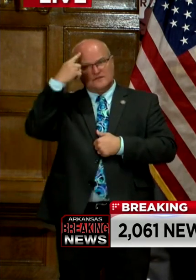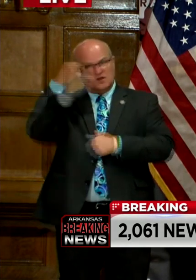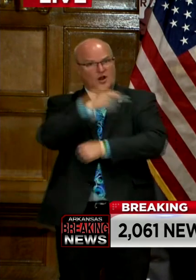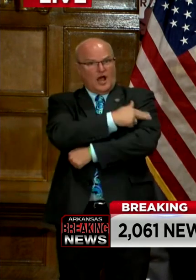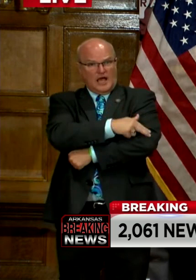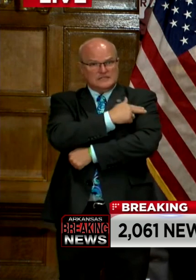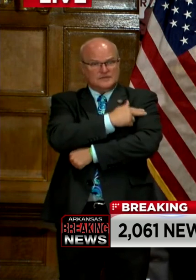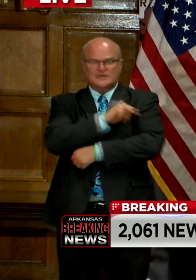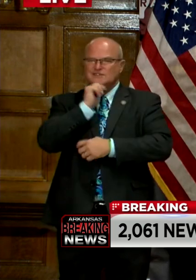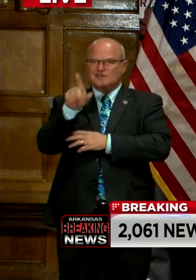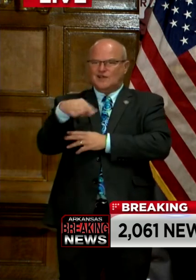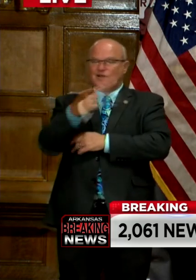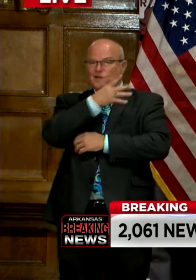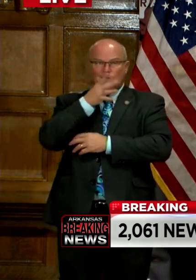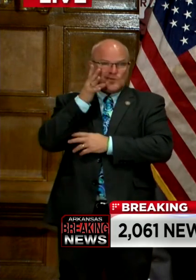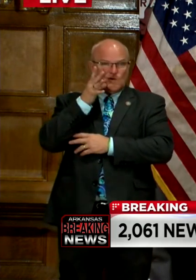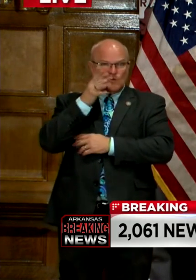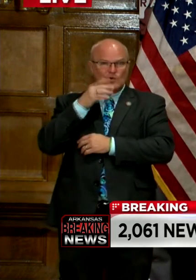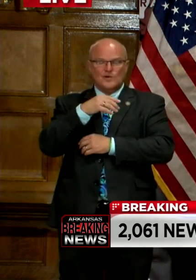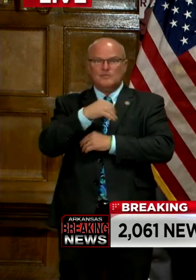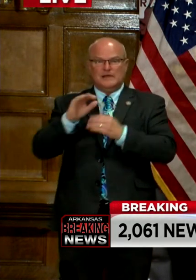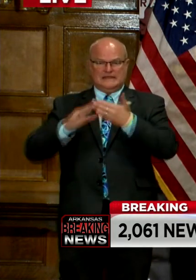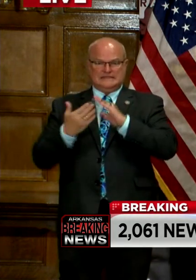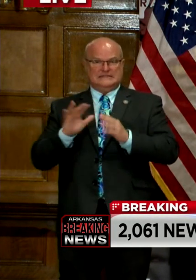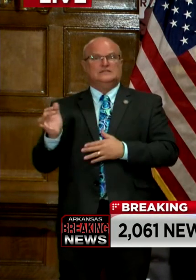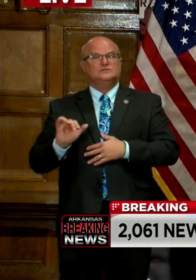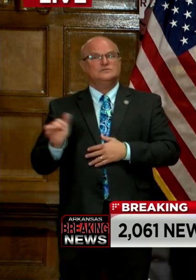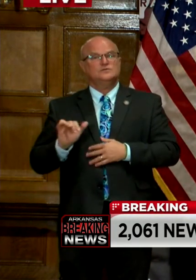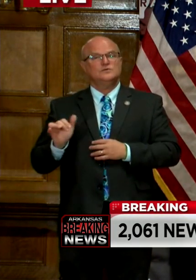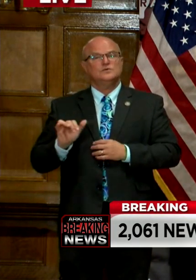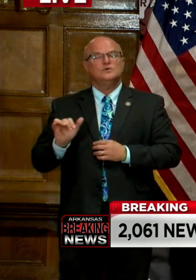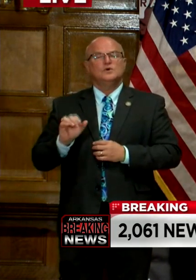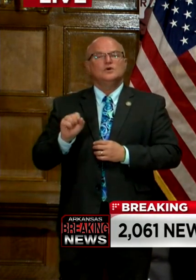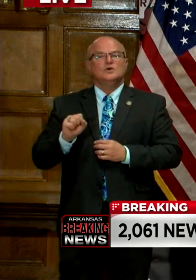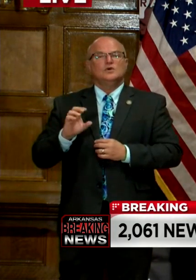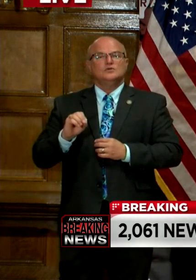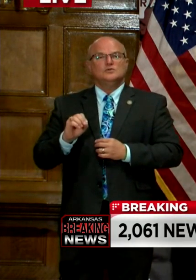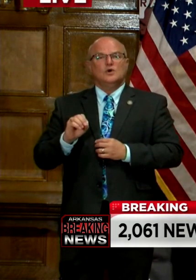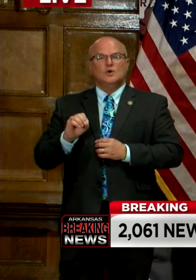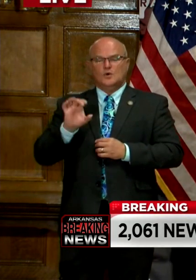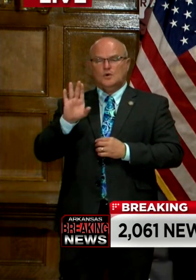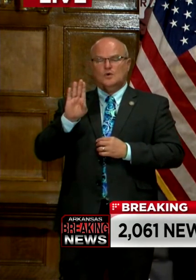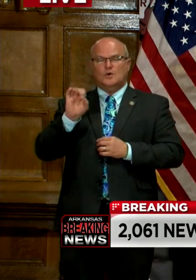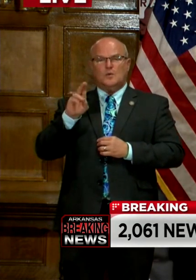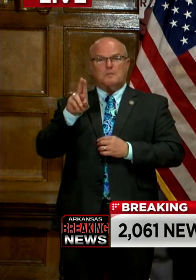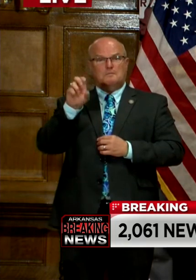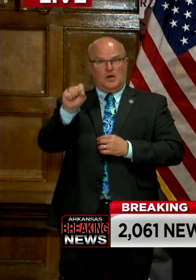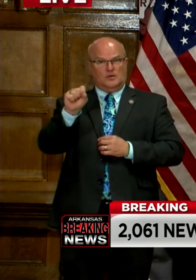THROUGHOUT -- SPREAD THROUGHOUT THE AREA? WELL, THERE IS A BIDDING WAR.